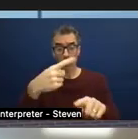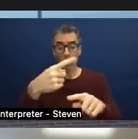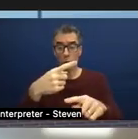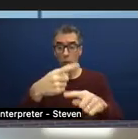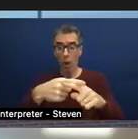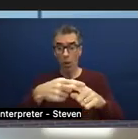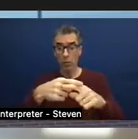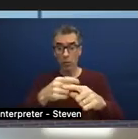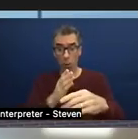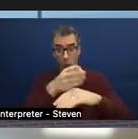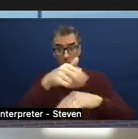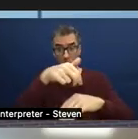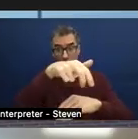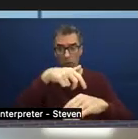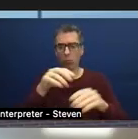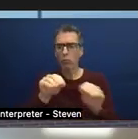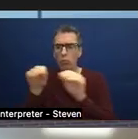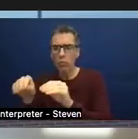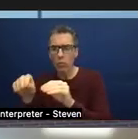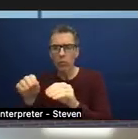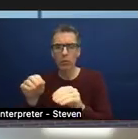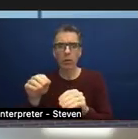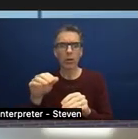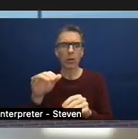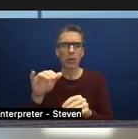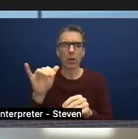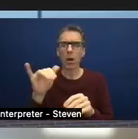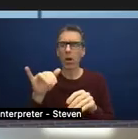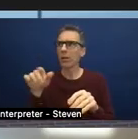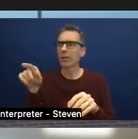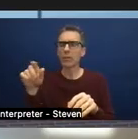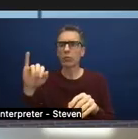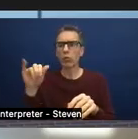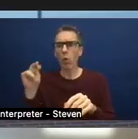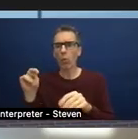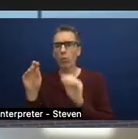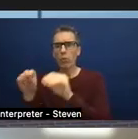I know Jill talked about raised crosswalks in her questions, which would be amazing as well.